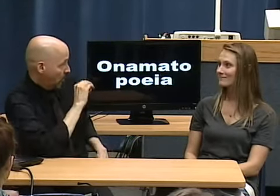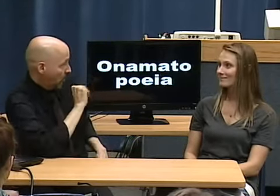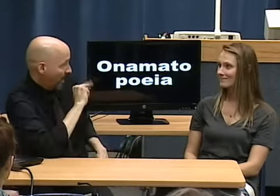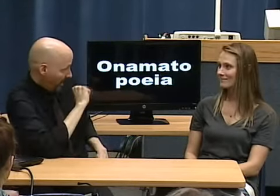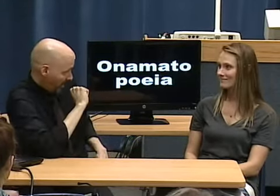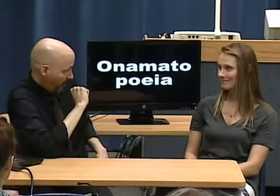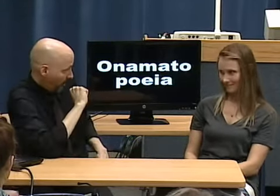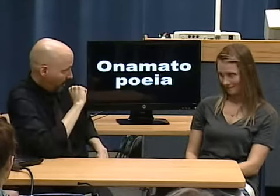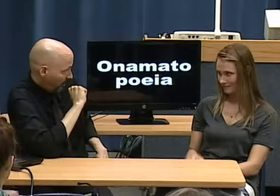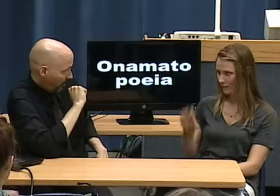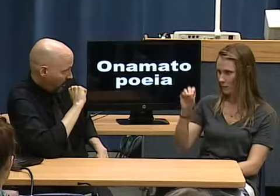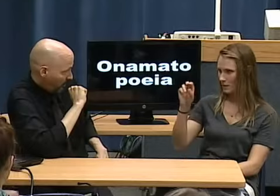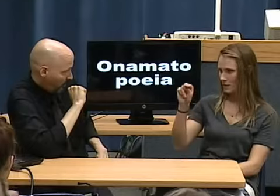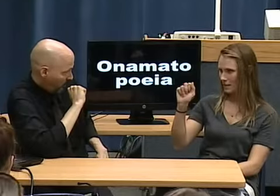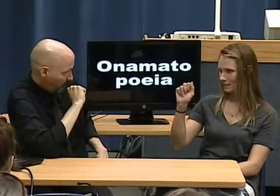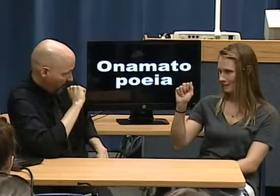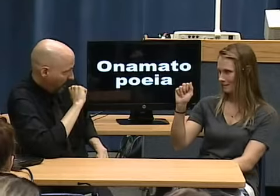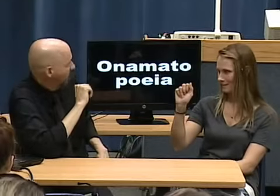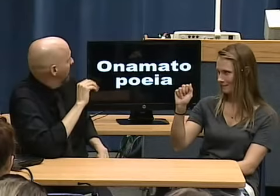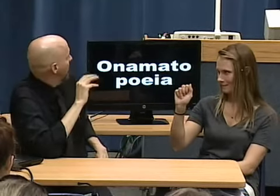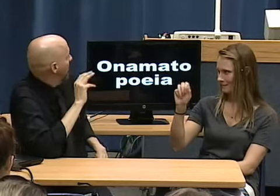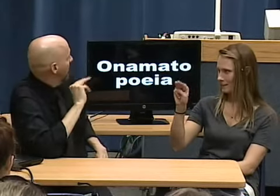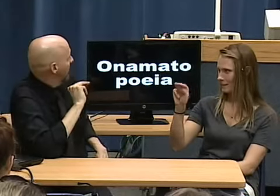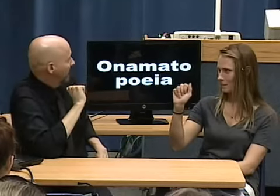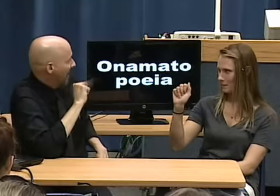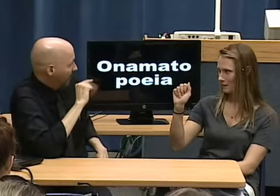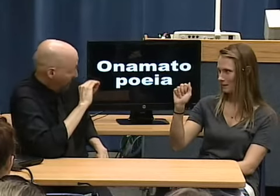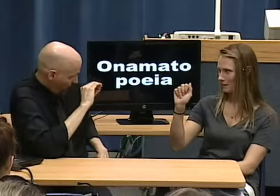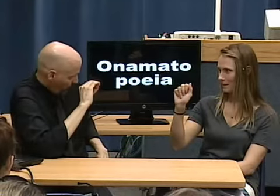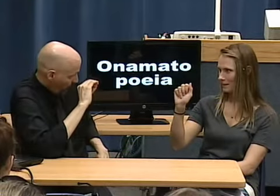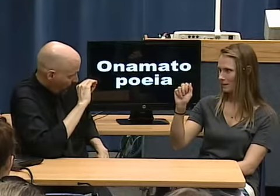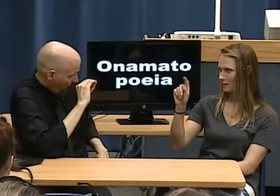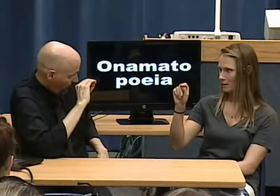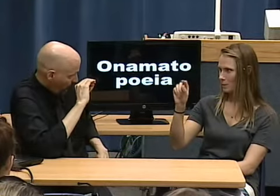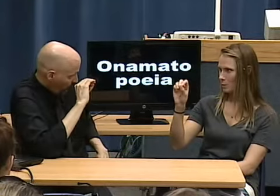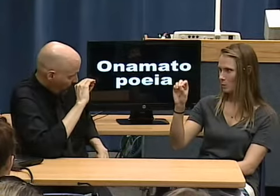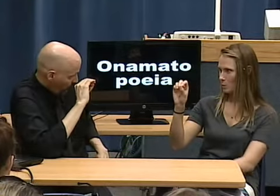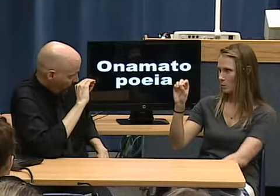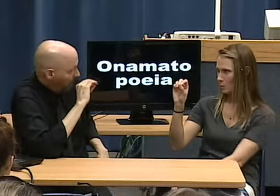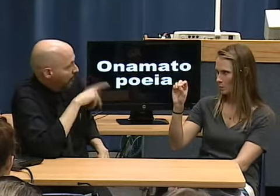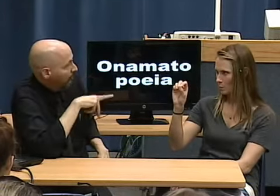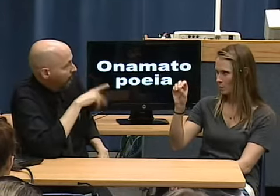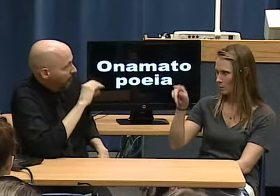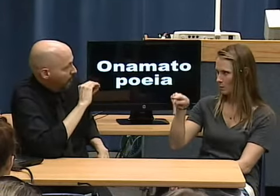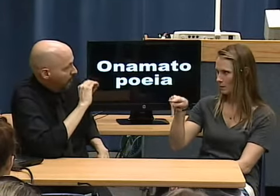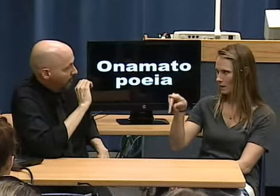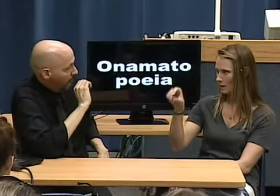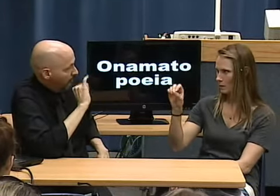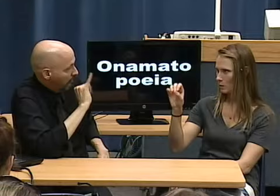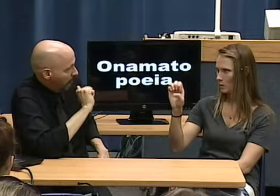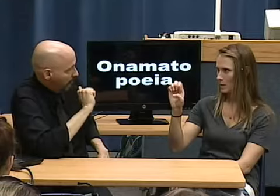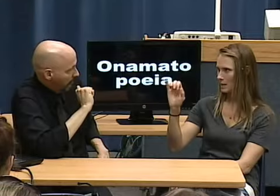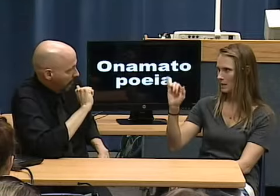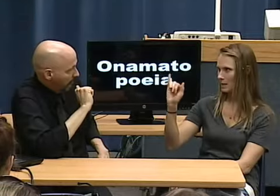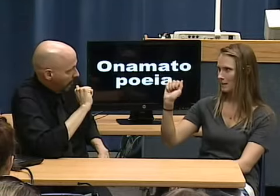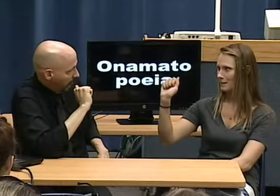O-N-O M-A-T-O P-O-E-I-A